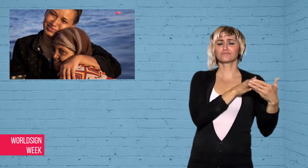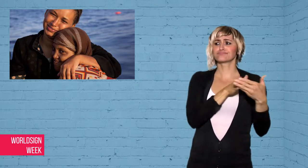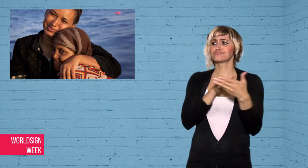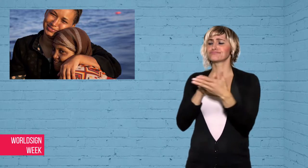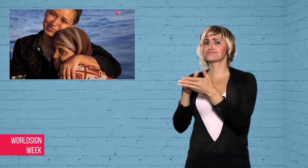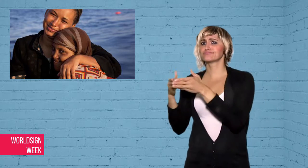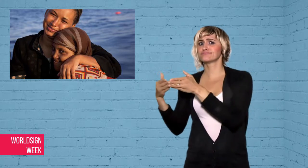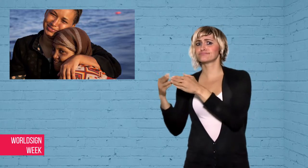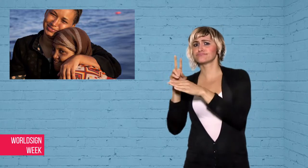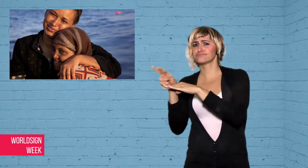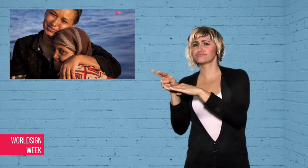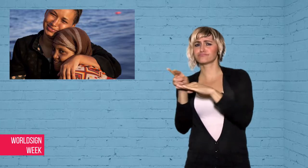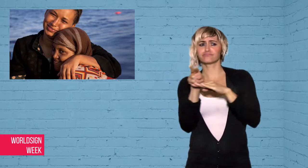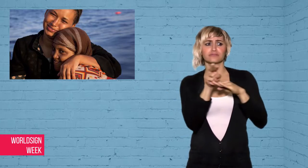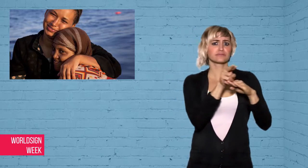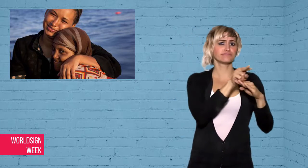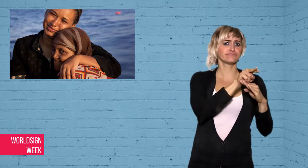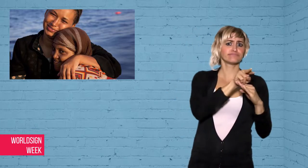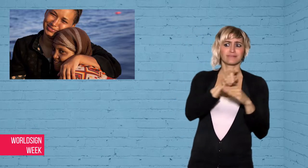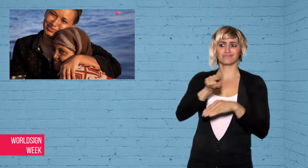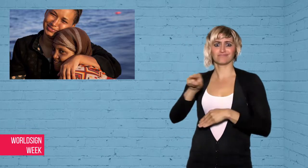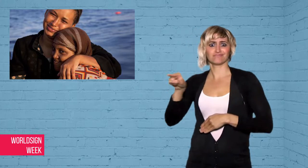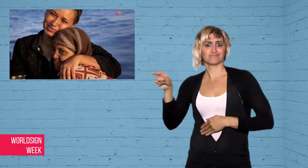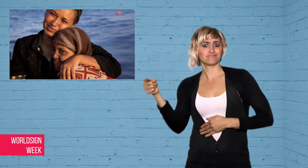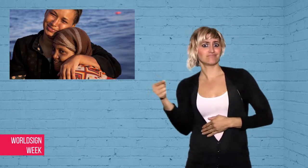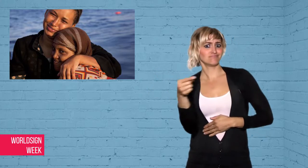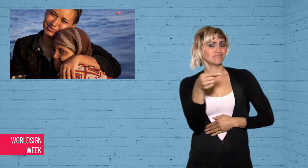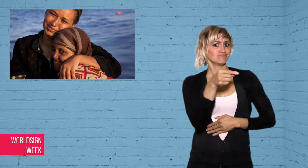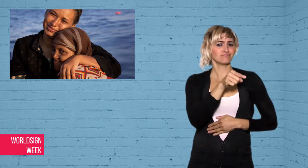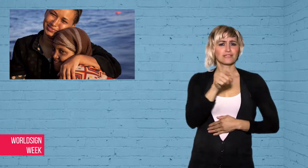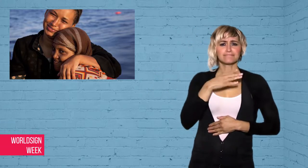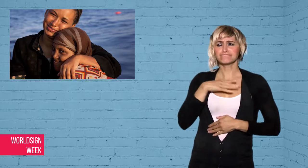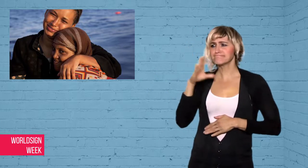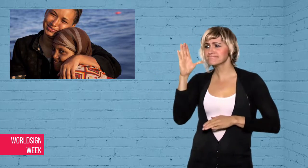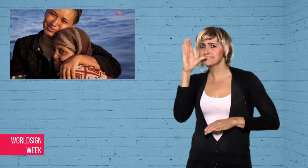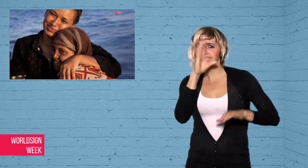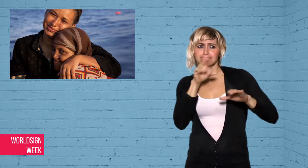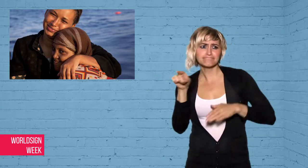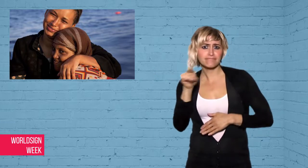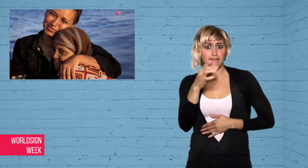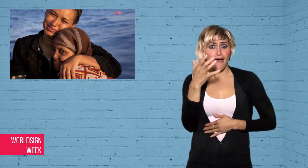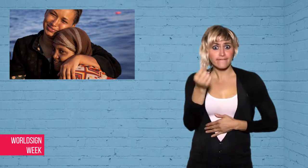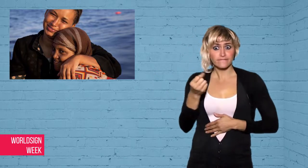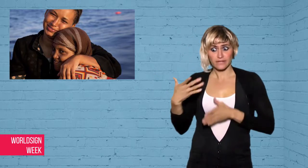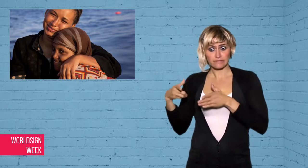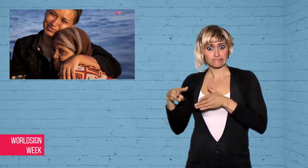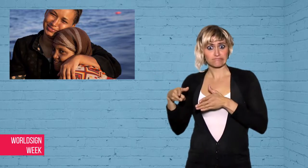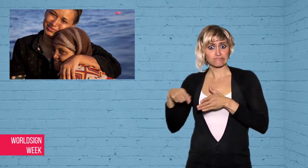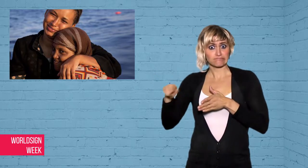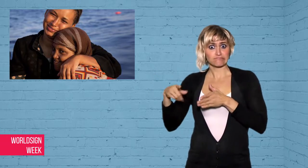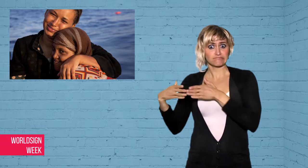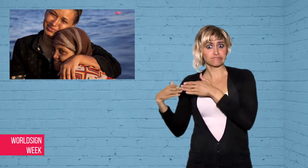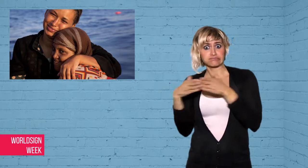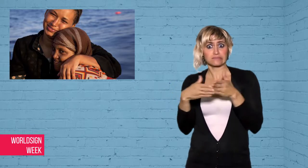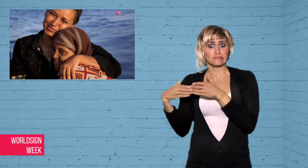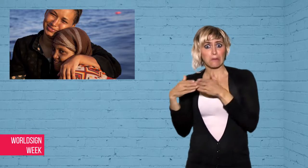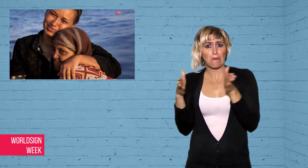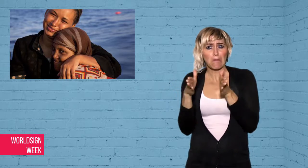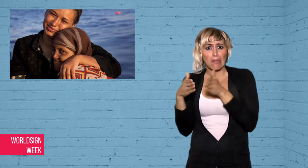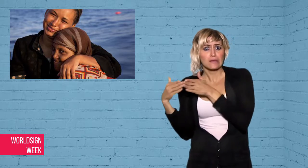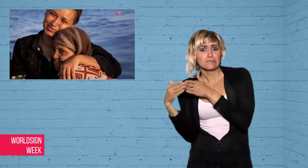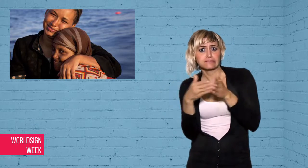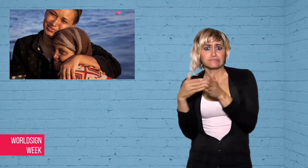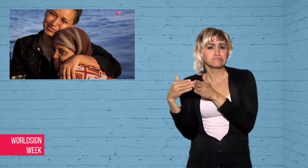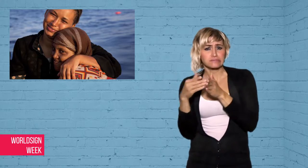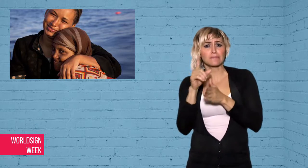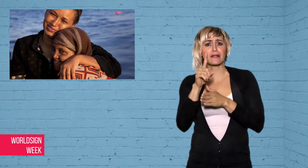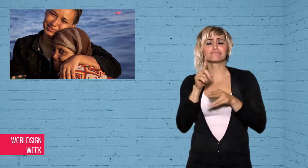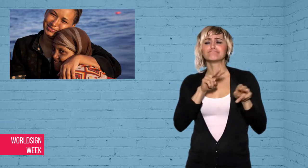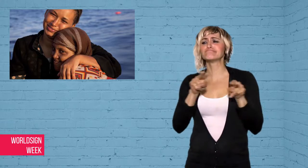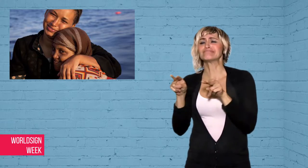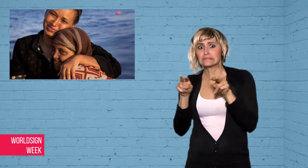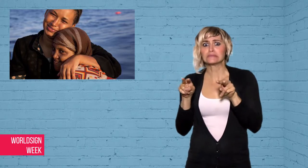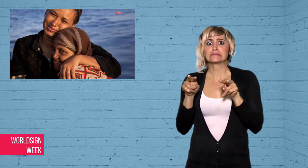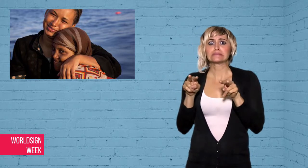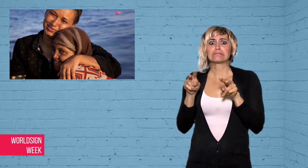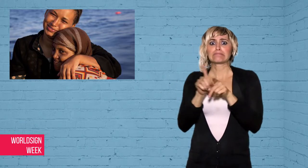Italian rescue ships are patrolling sea routes looking